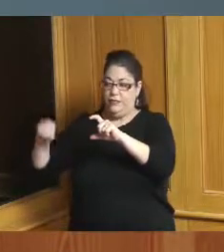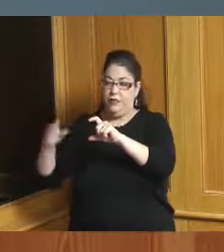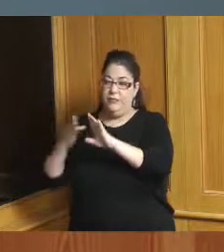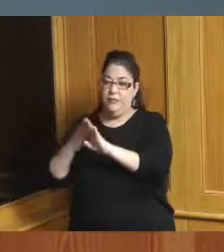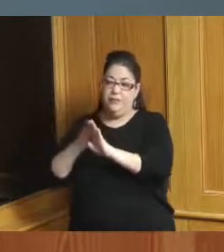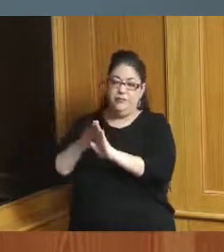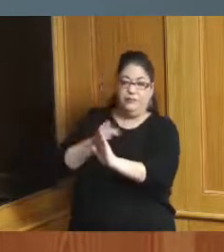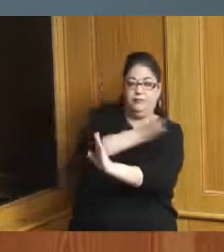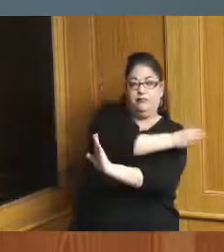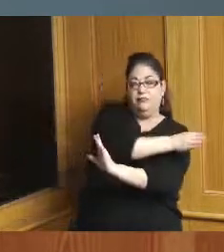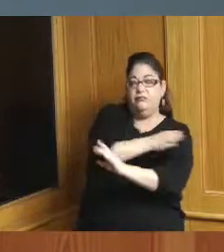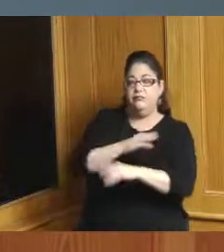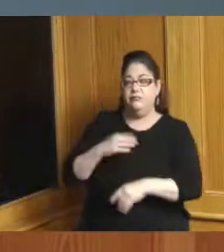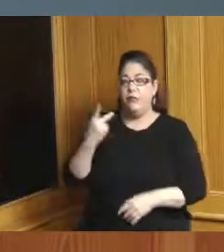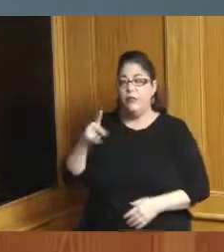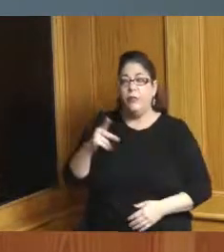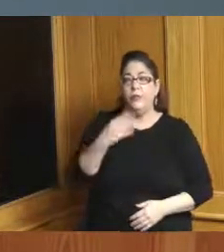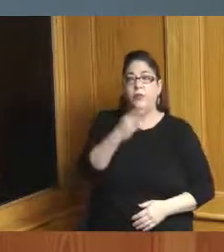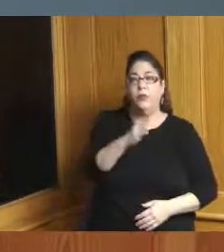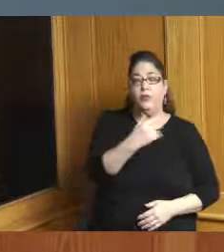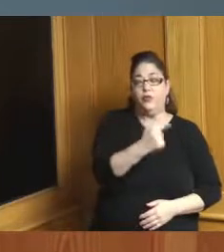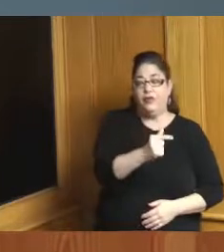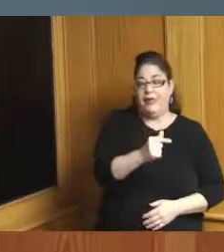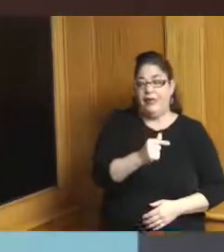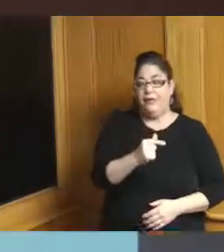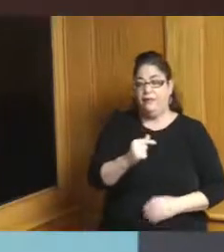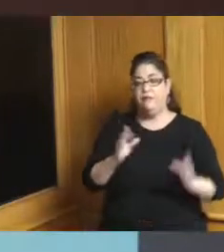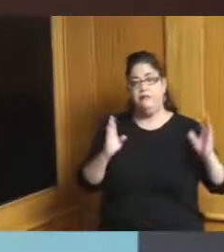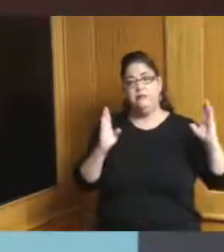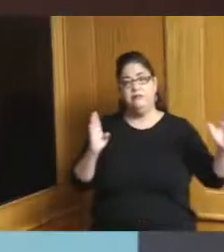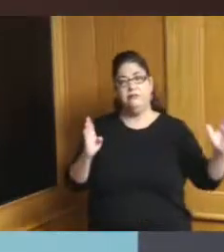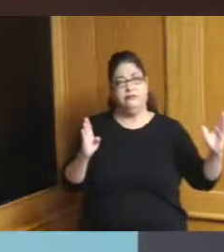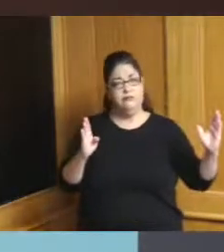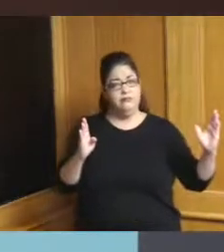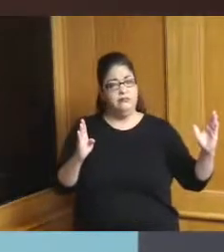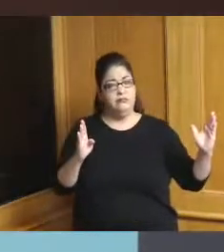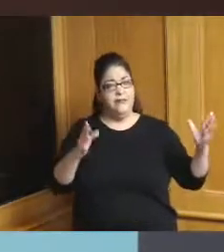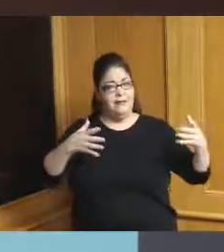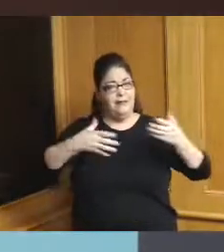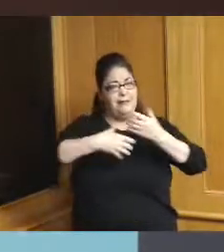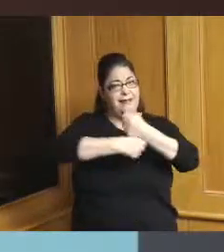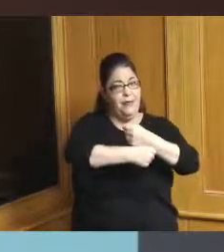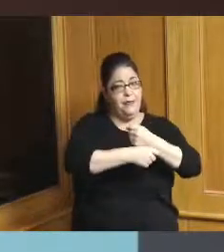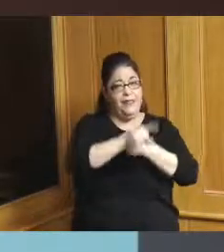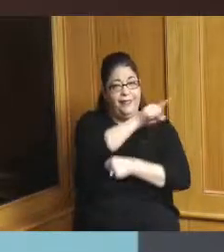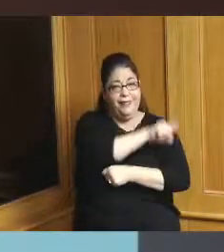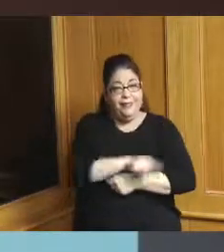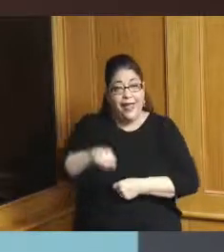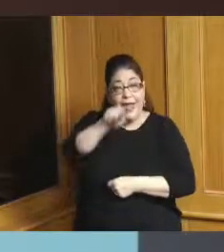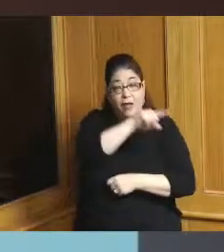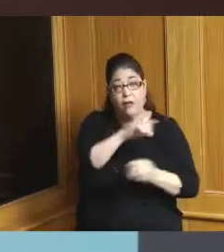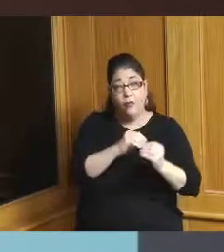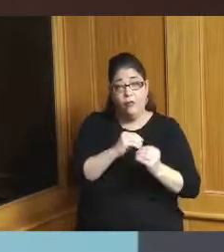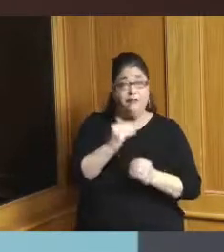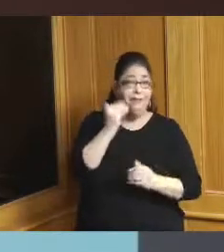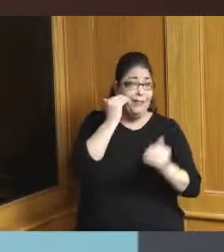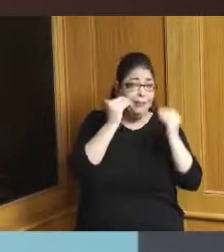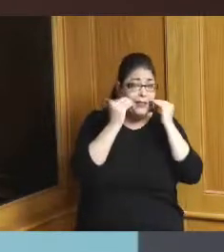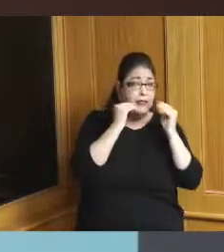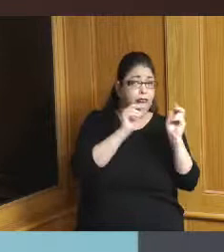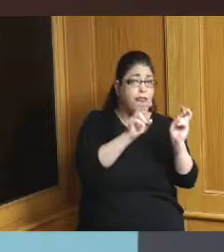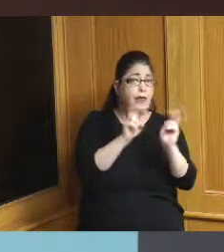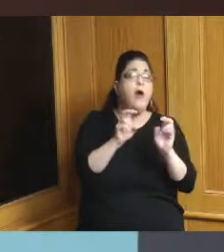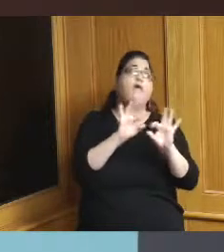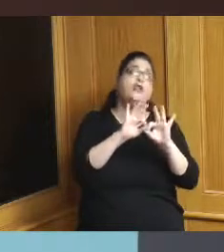are the reasons I guess you could summarize it as more familiar issues familial issues hard to say